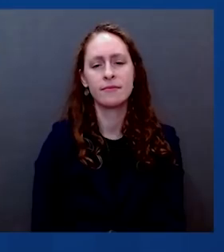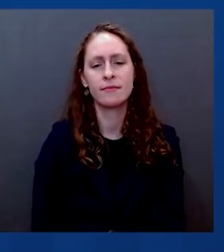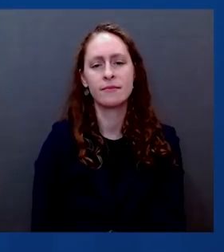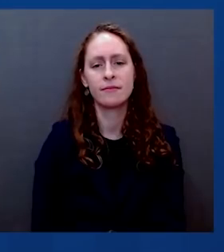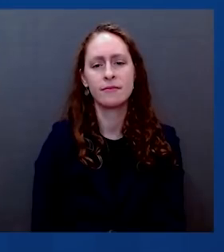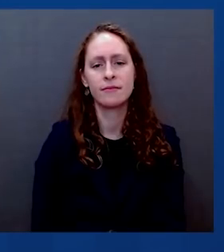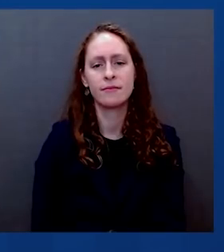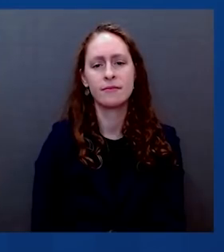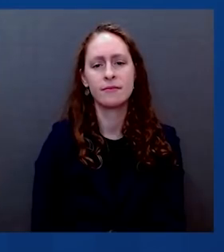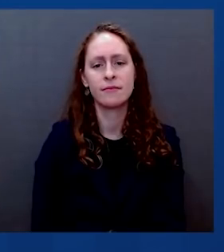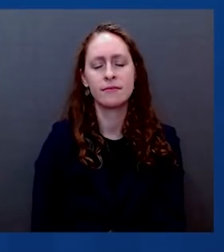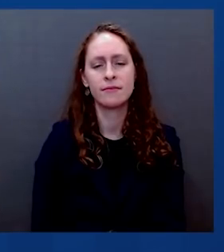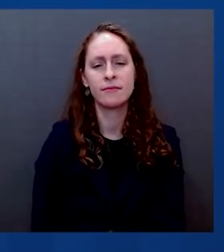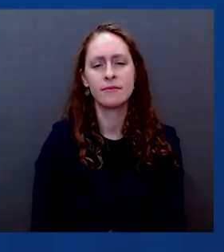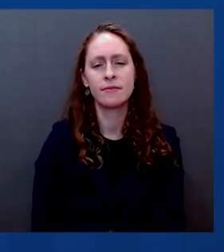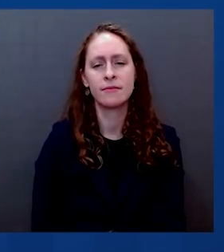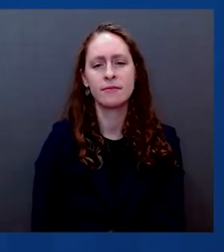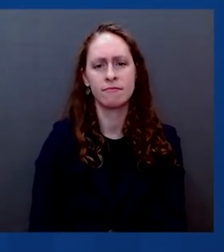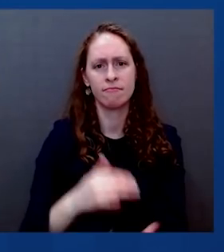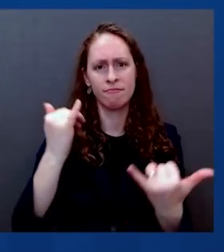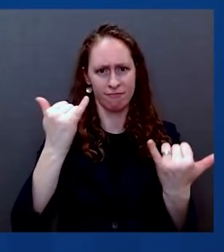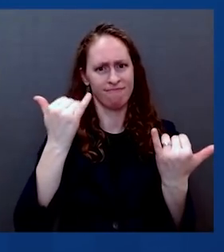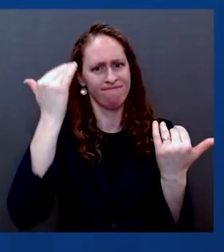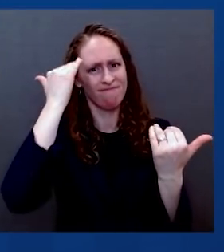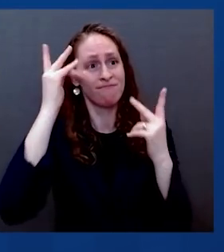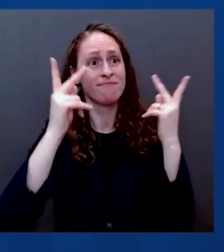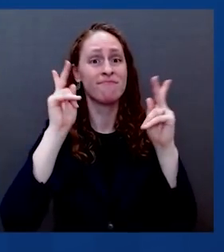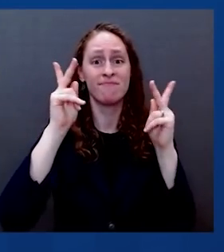But the giants we honor today were your age